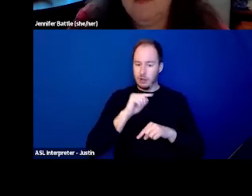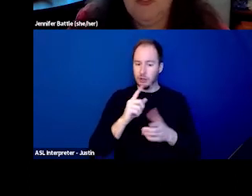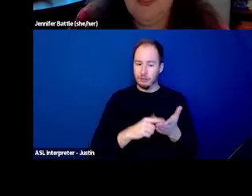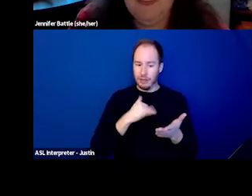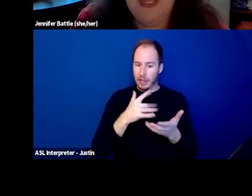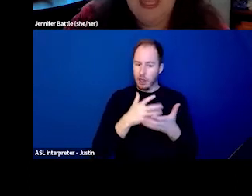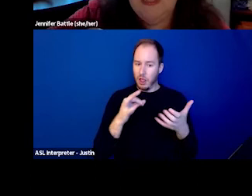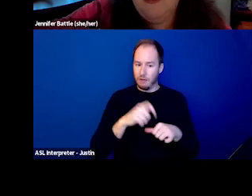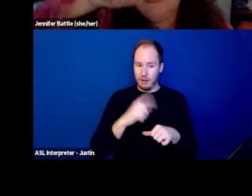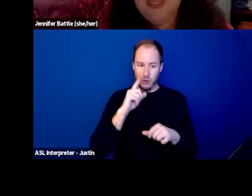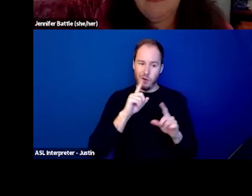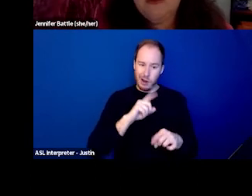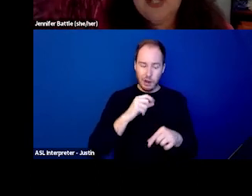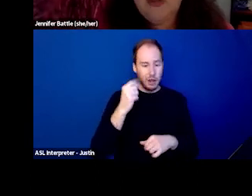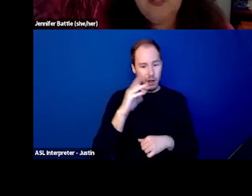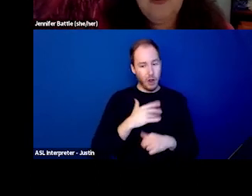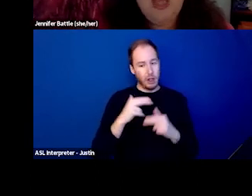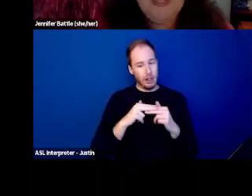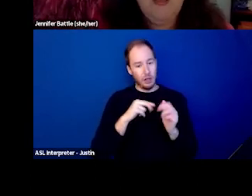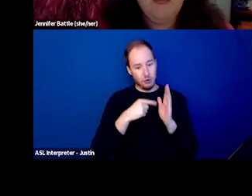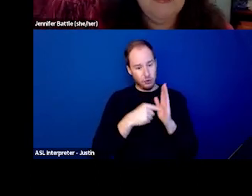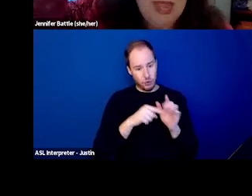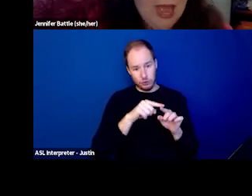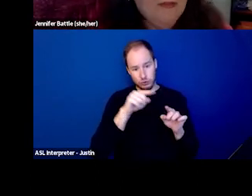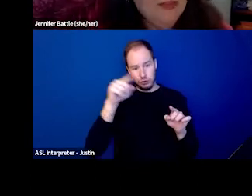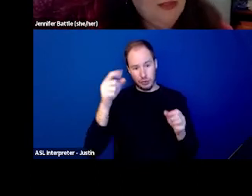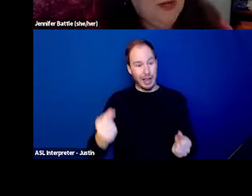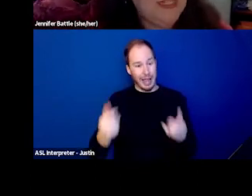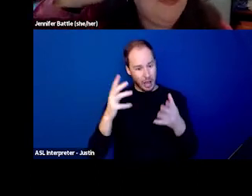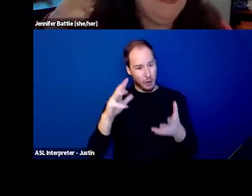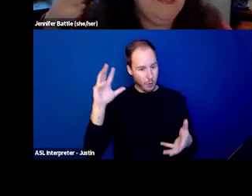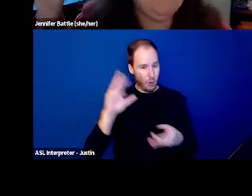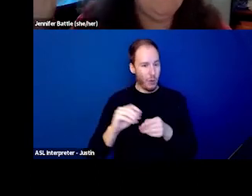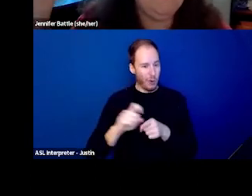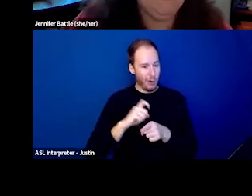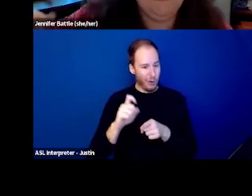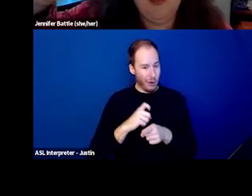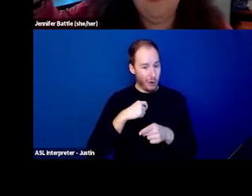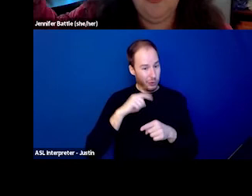but when you look again at our slide where we showed you how many calls we have, and then that we're expecting that to potentially double,